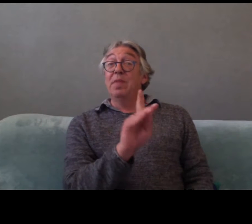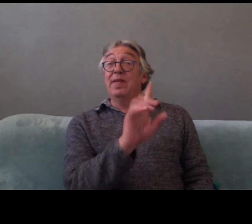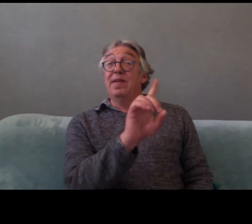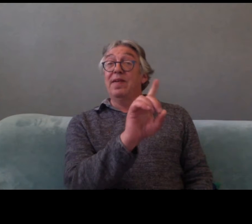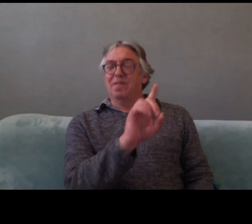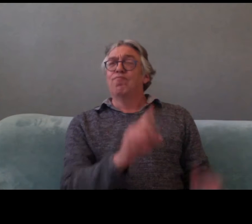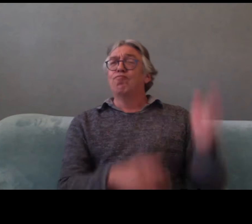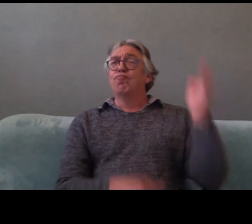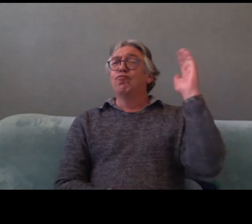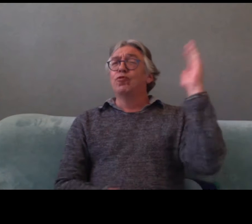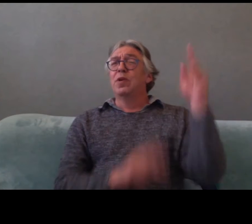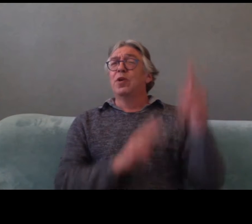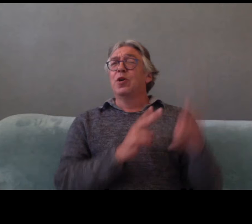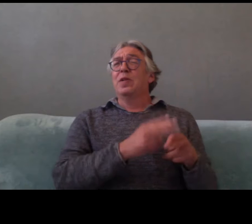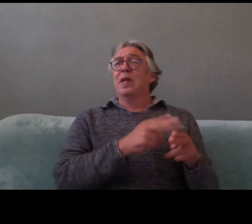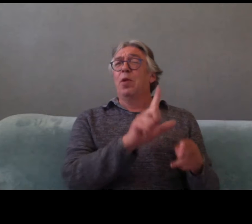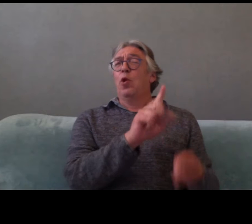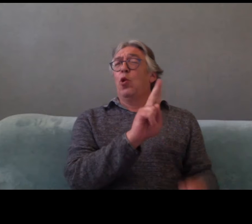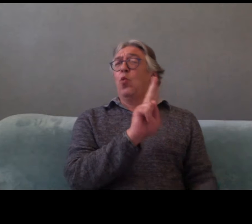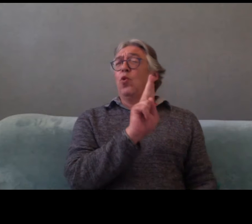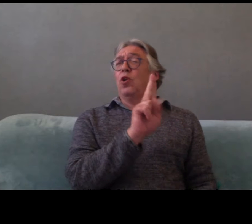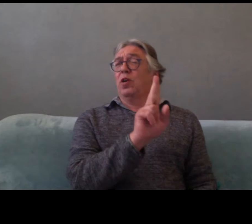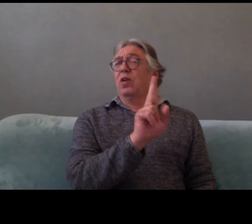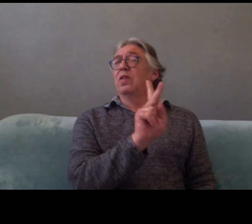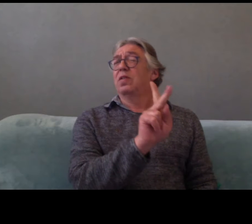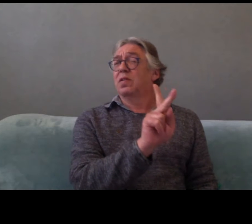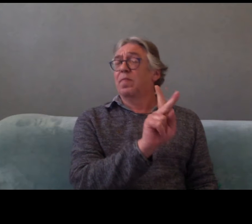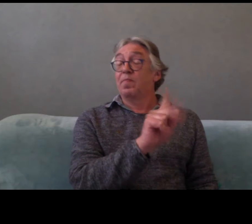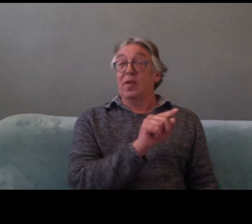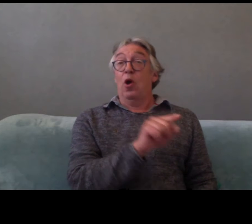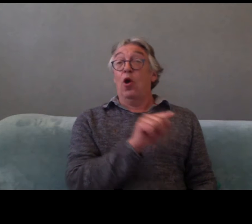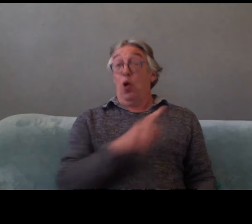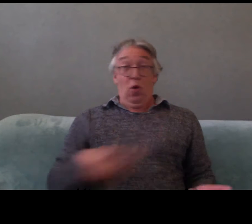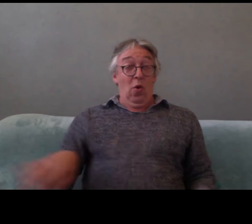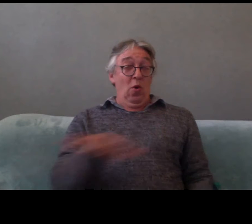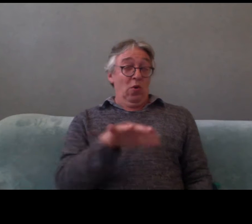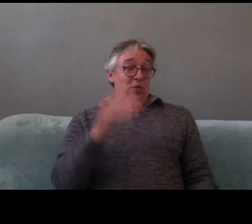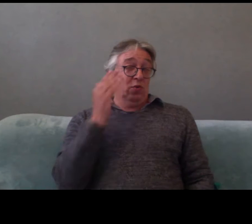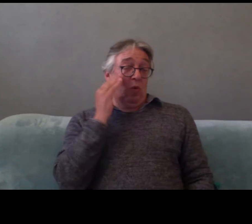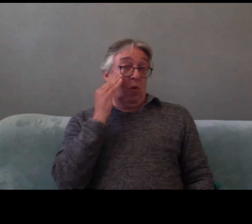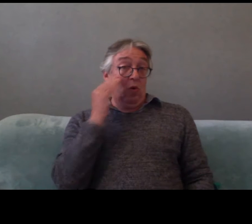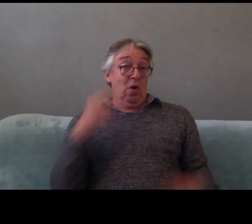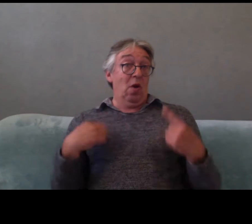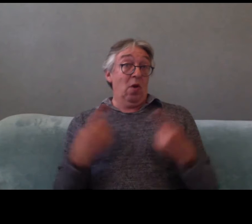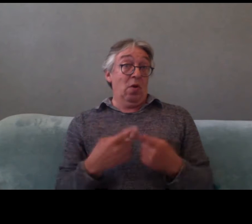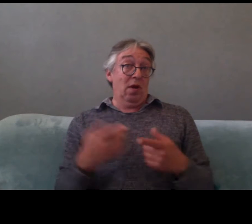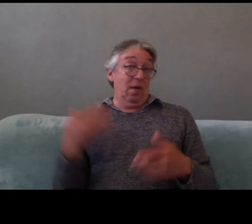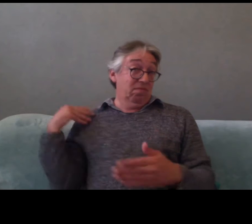that we've worked very intensively to include very strong provisions